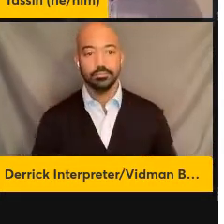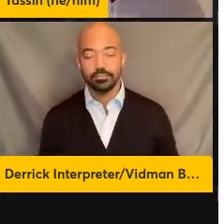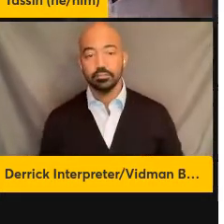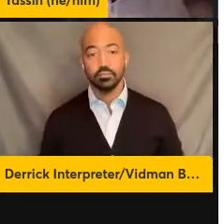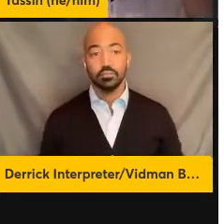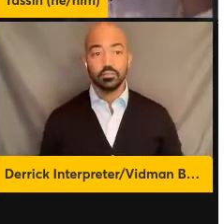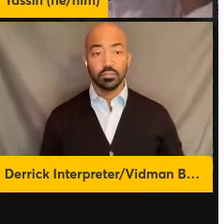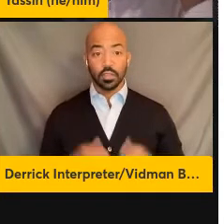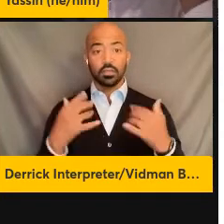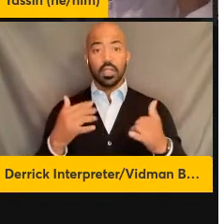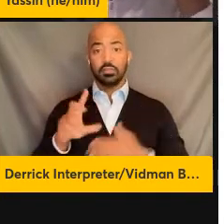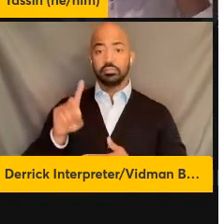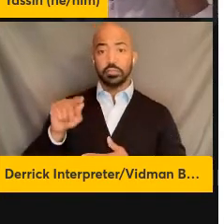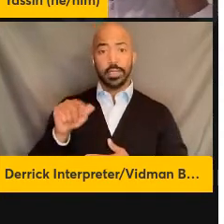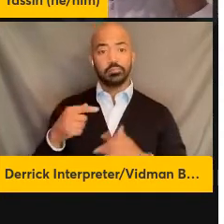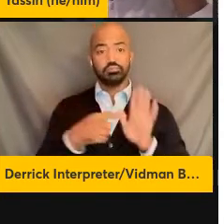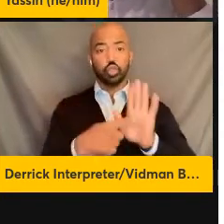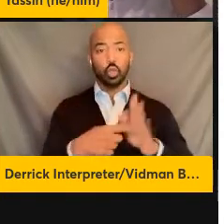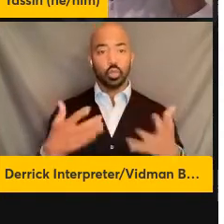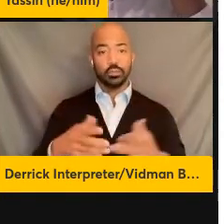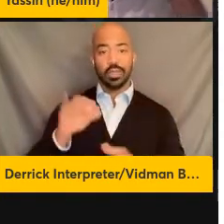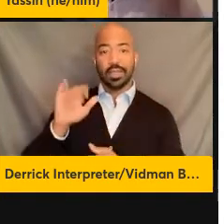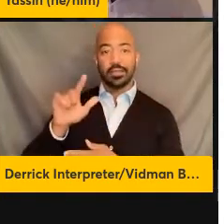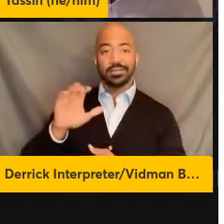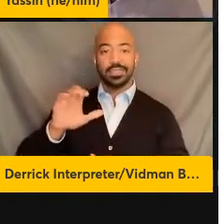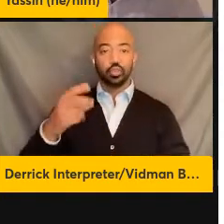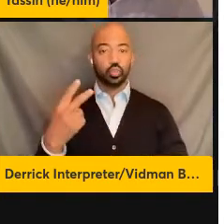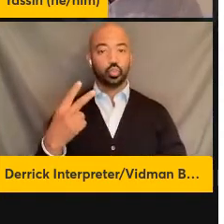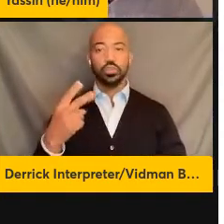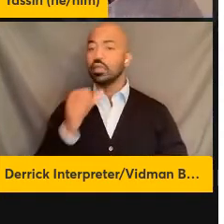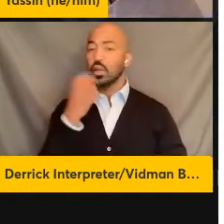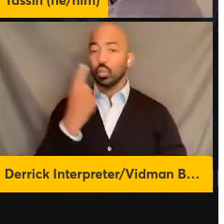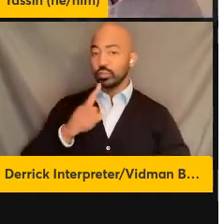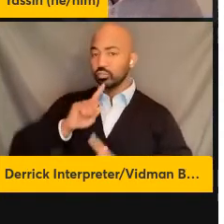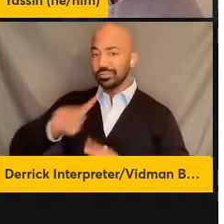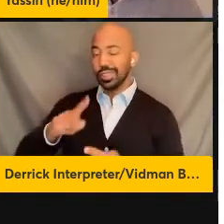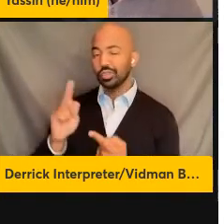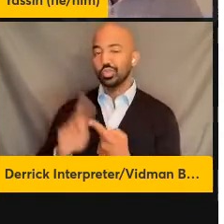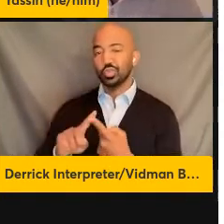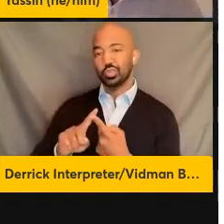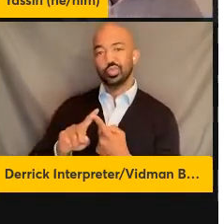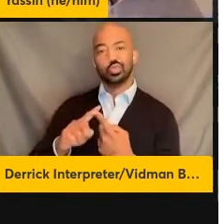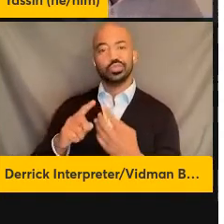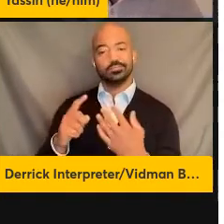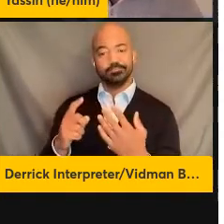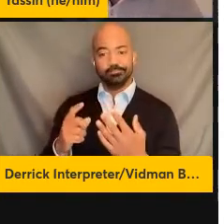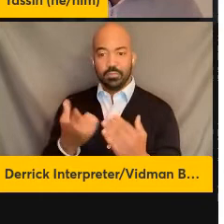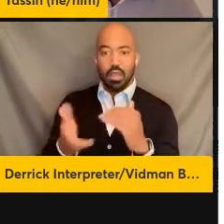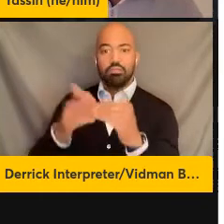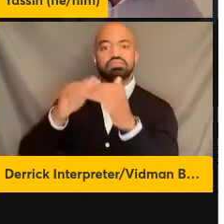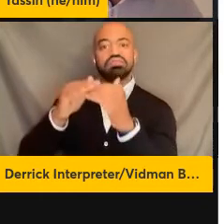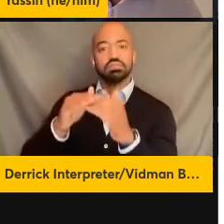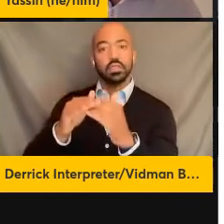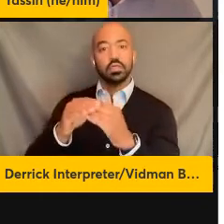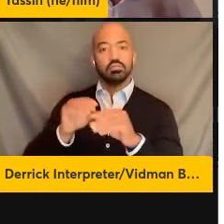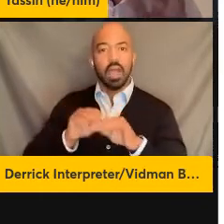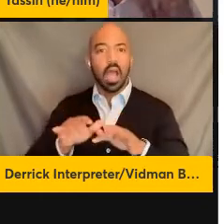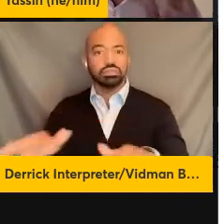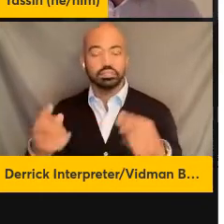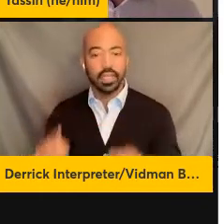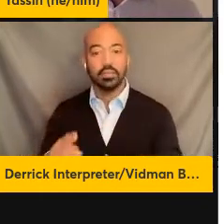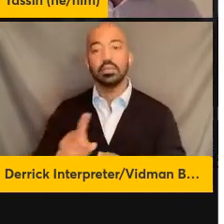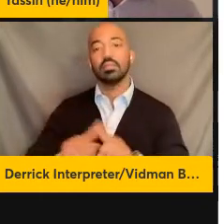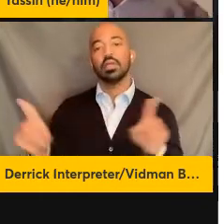data indicate that IOC tools do not only respond by by increasing their proliferation, but they also respond by